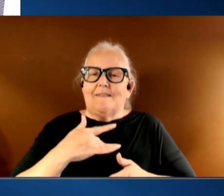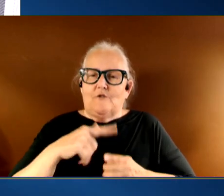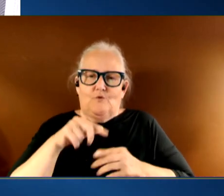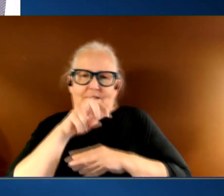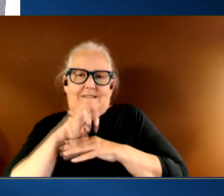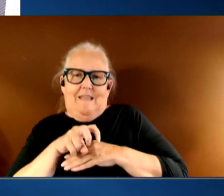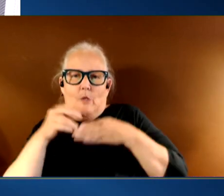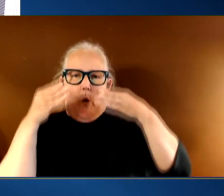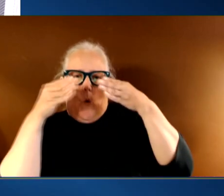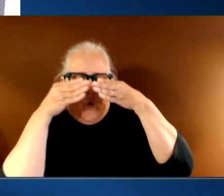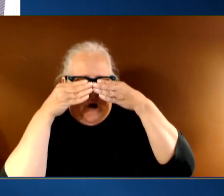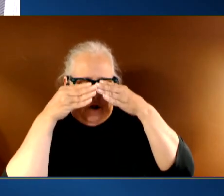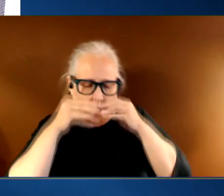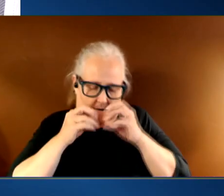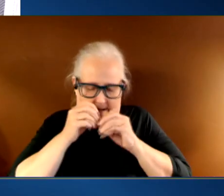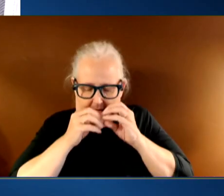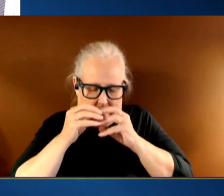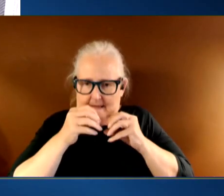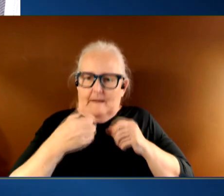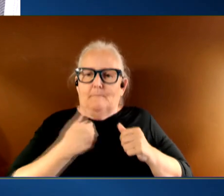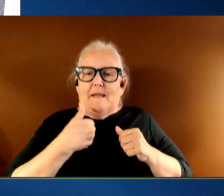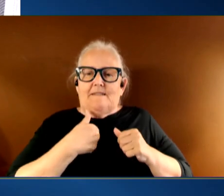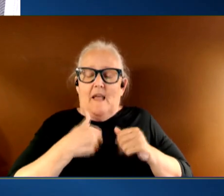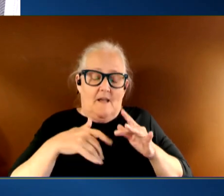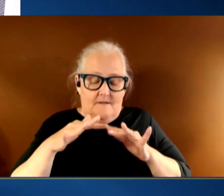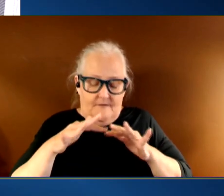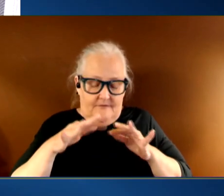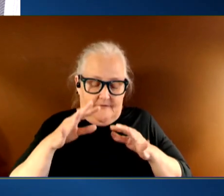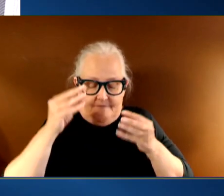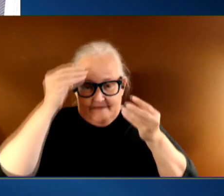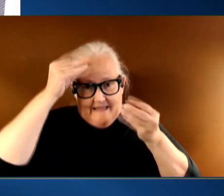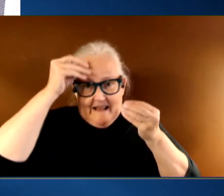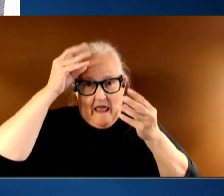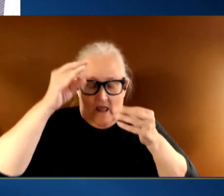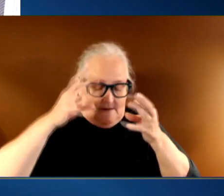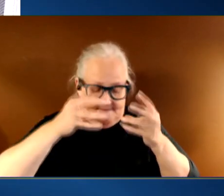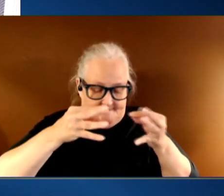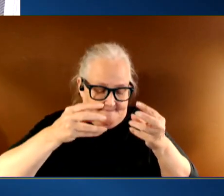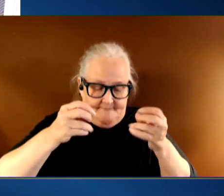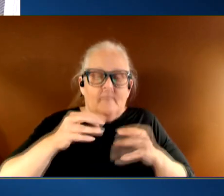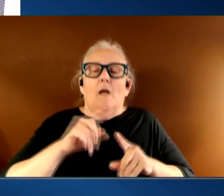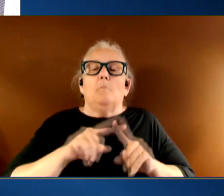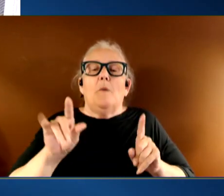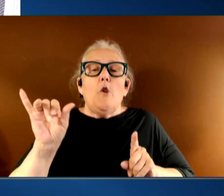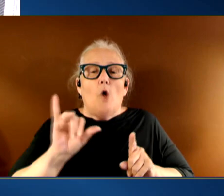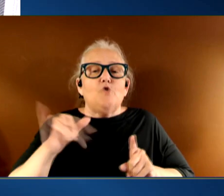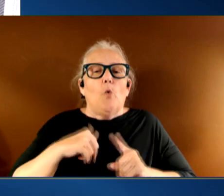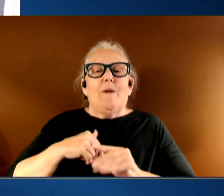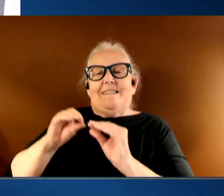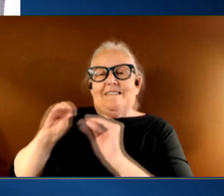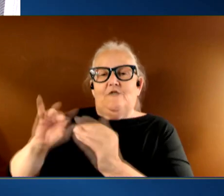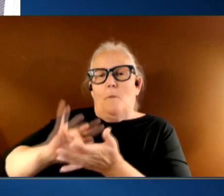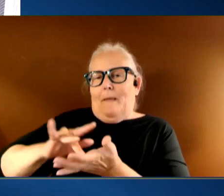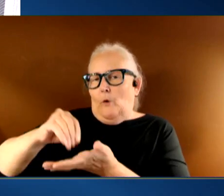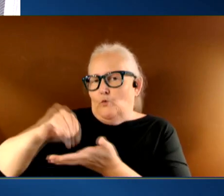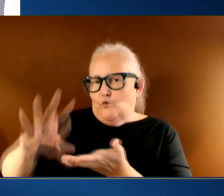doing my own thing and producing data. But we also train medical students at our institution. And so,